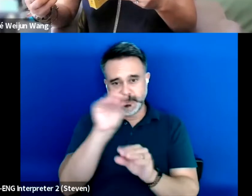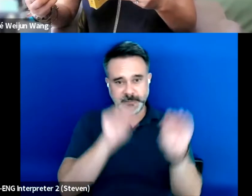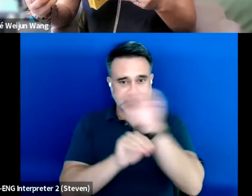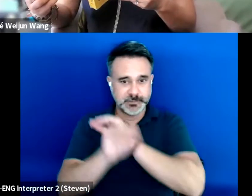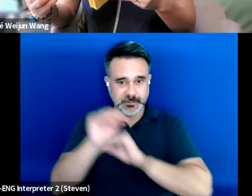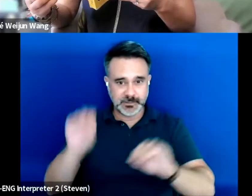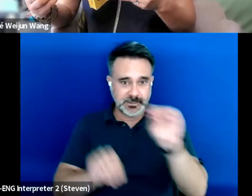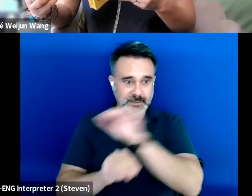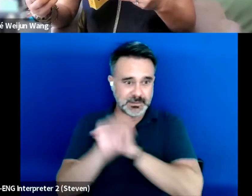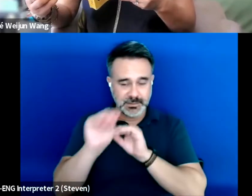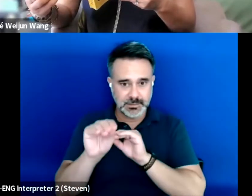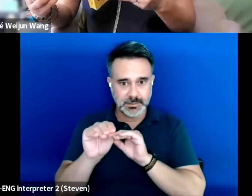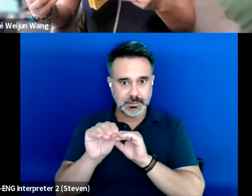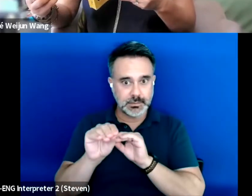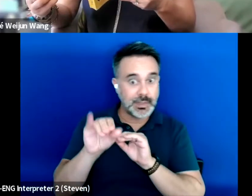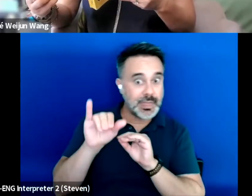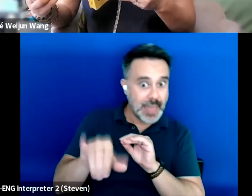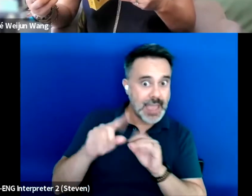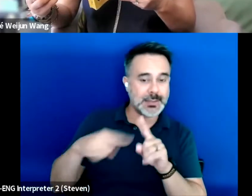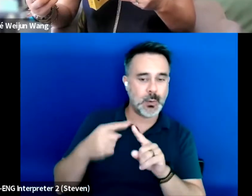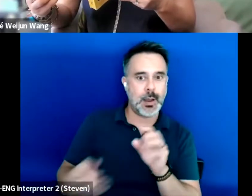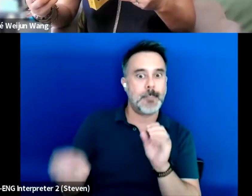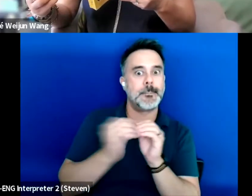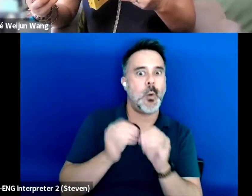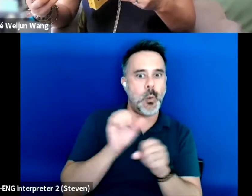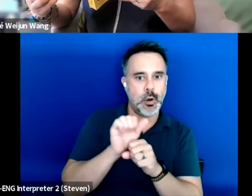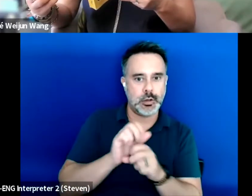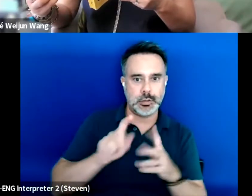Editing is a dialogue with demons, ancestors, and the future;